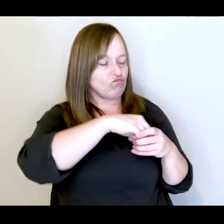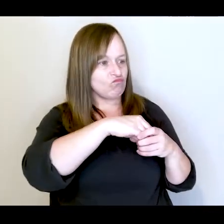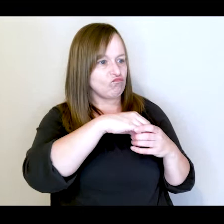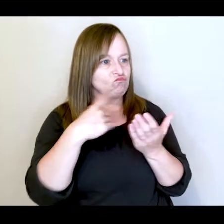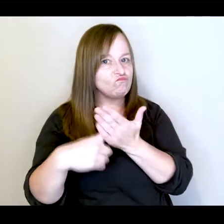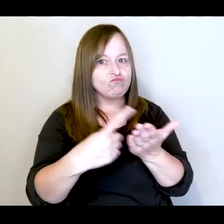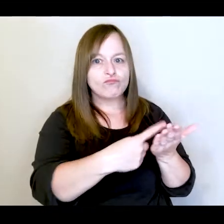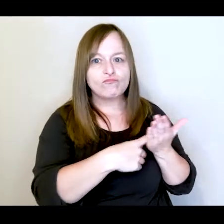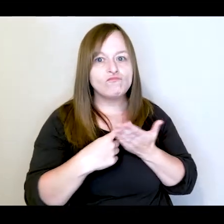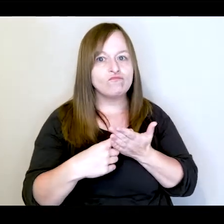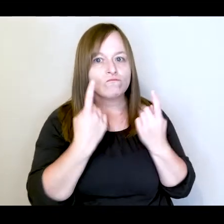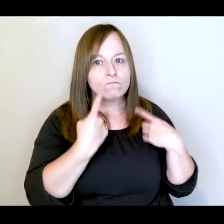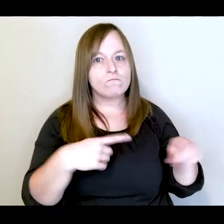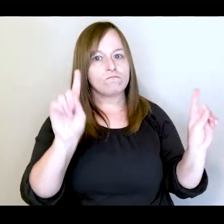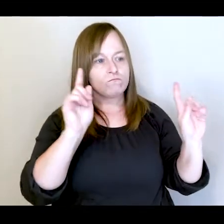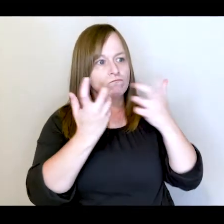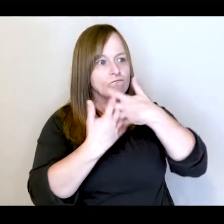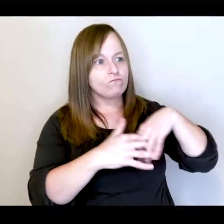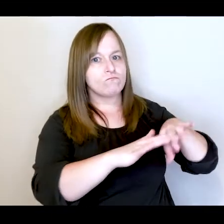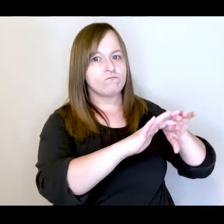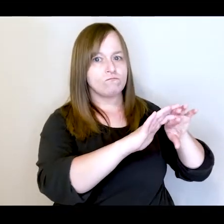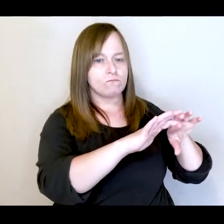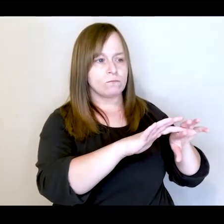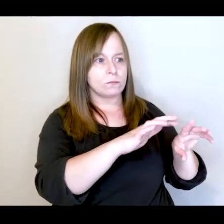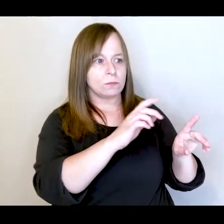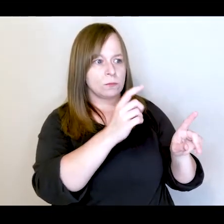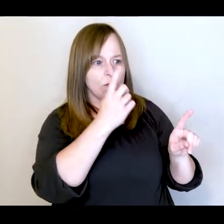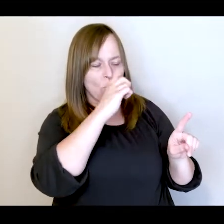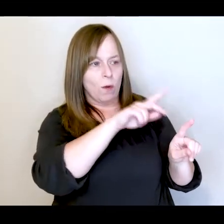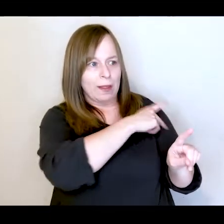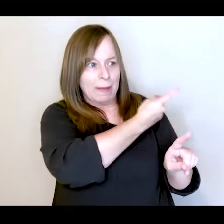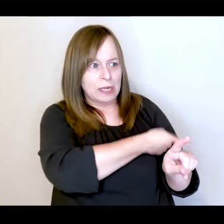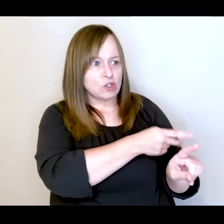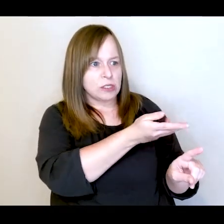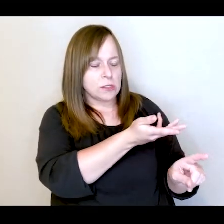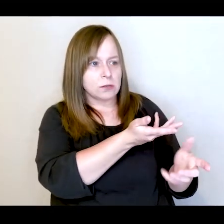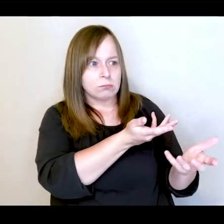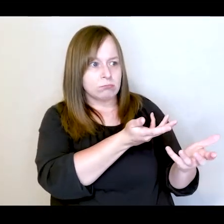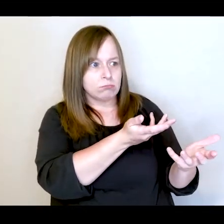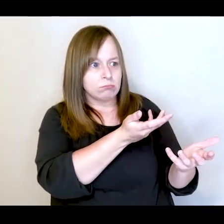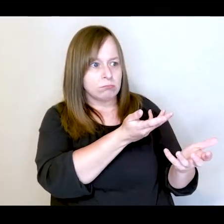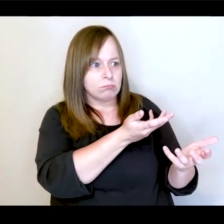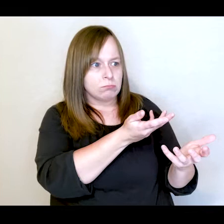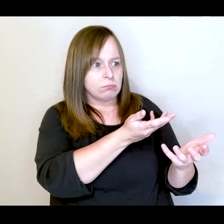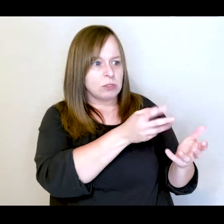the family to really have a successful transition for the patient really to